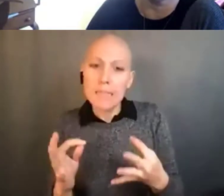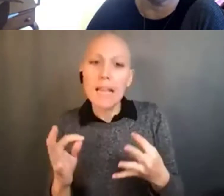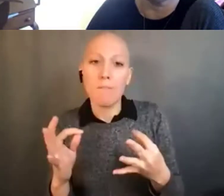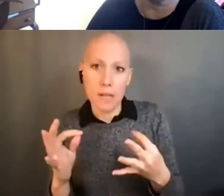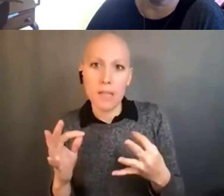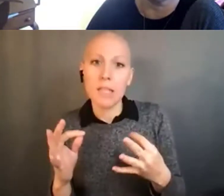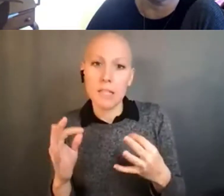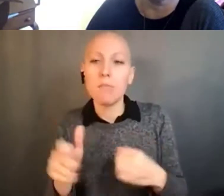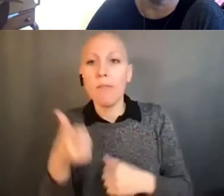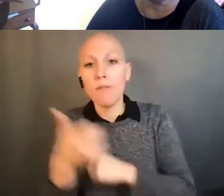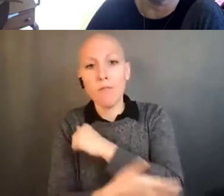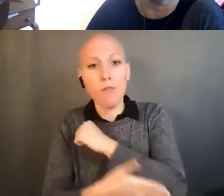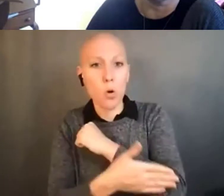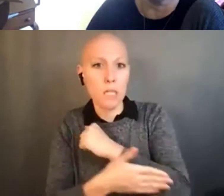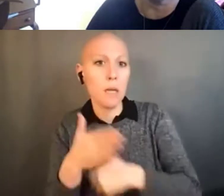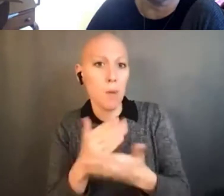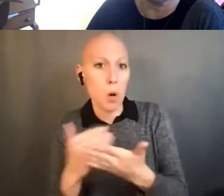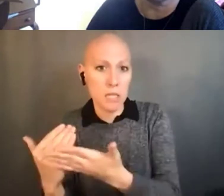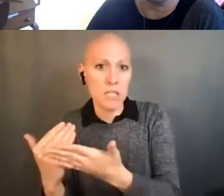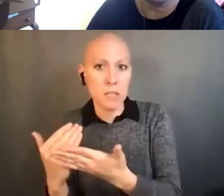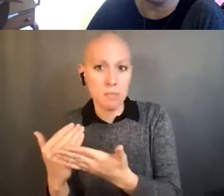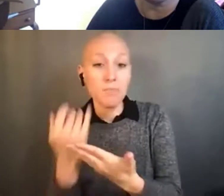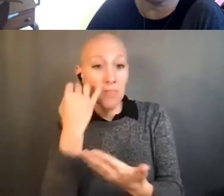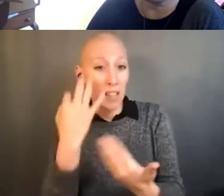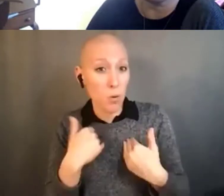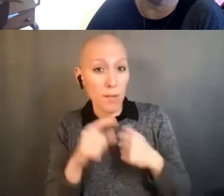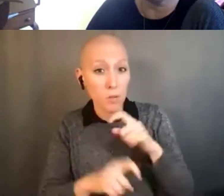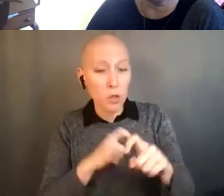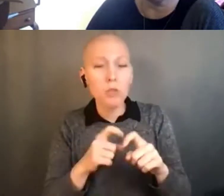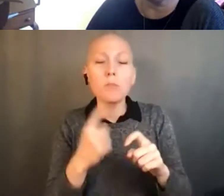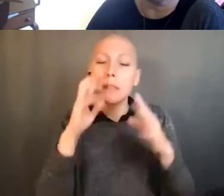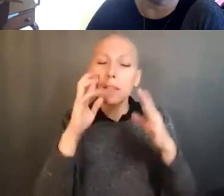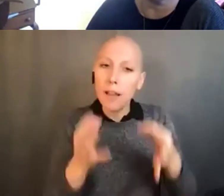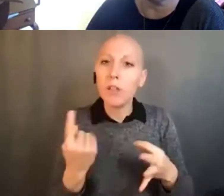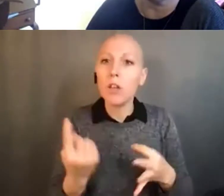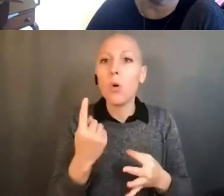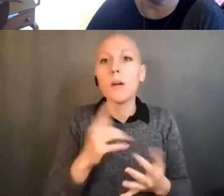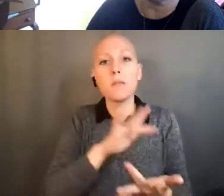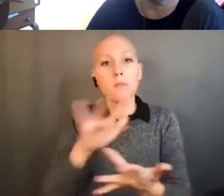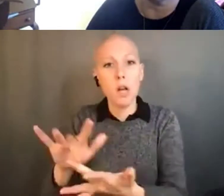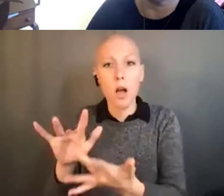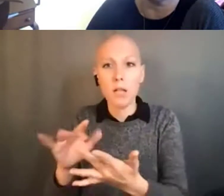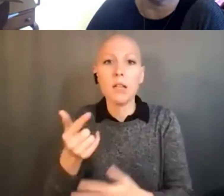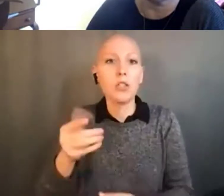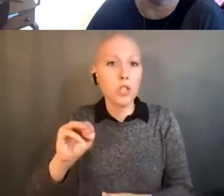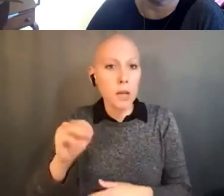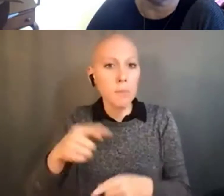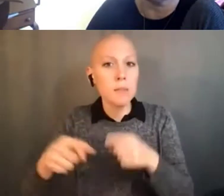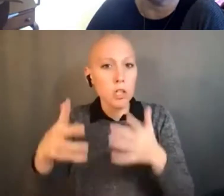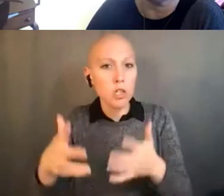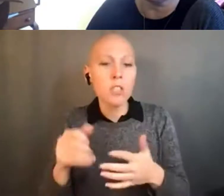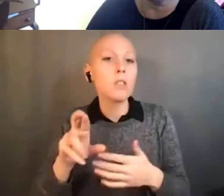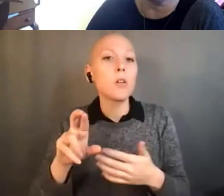So if you have questions you can always contact a program officer or a GM specialist and they can walk you through that as well.